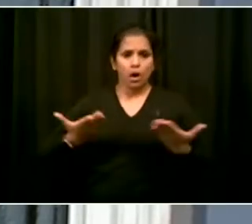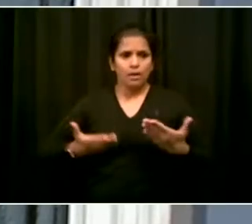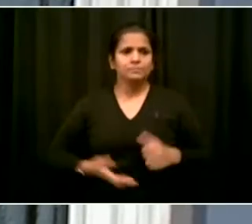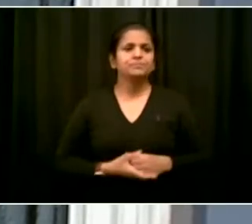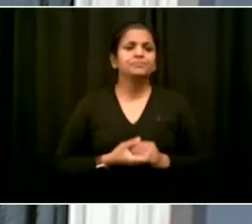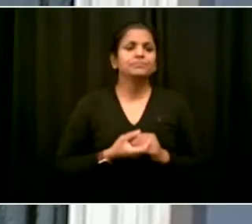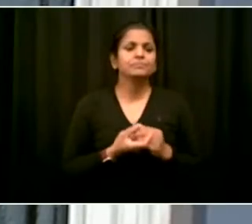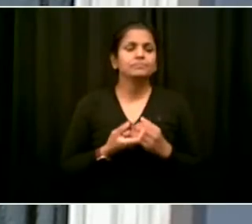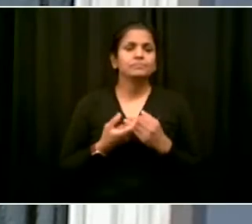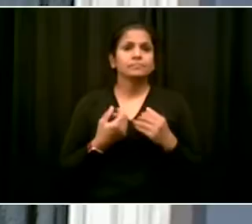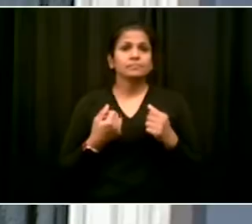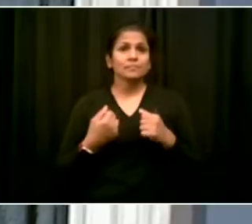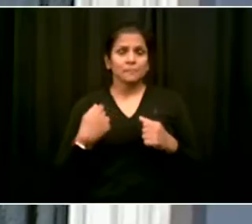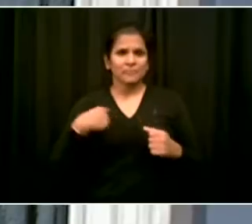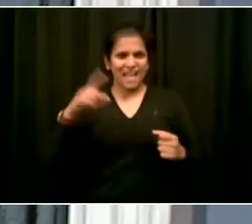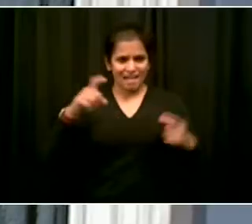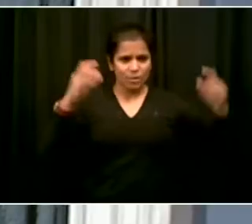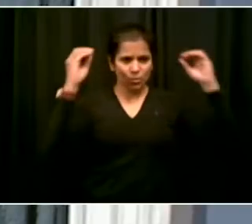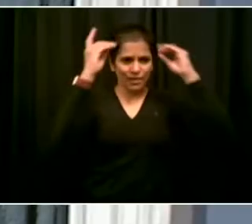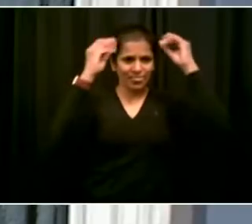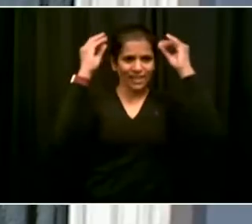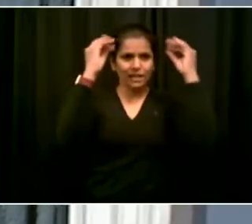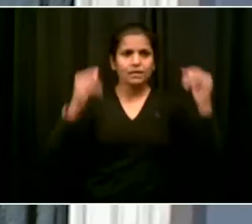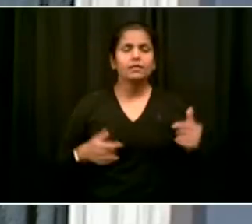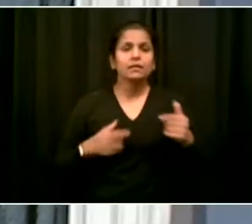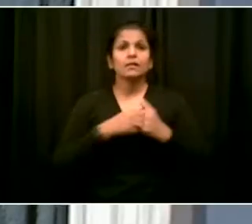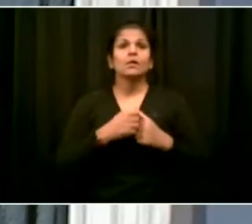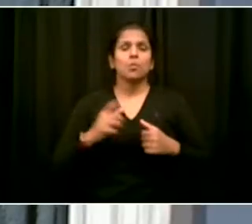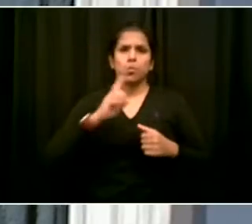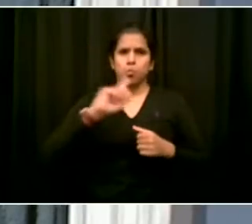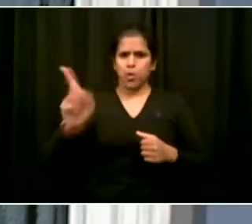MENTIONED IS THAT WE HAVE TOTO THINK ABOUT IT